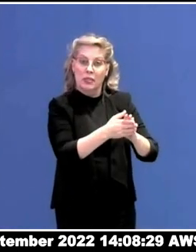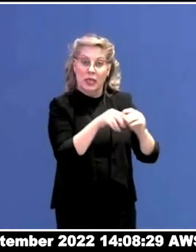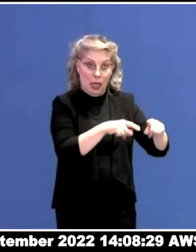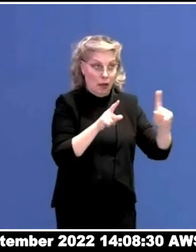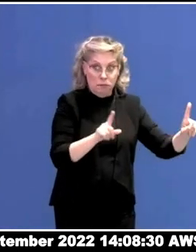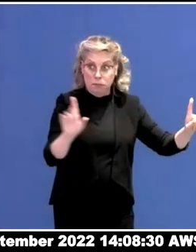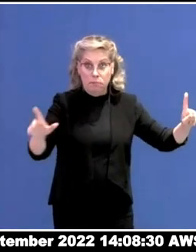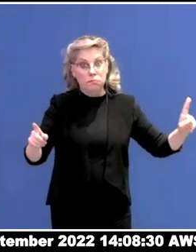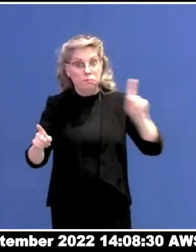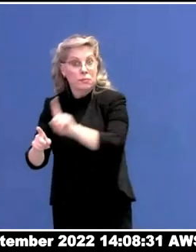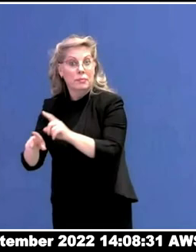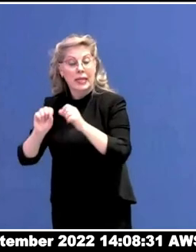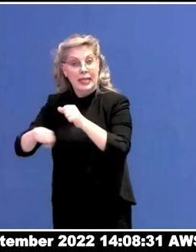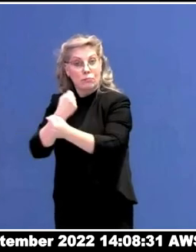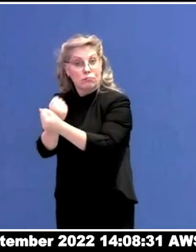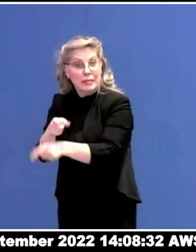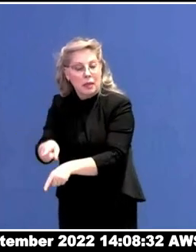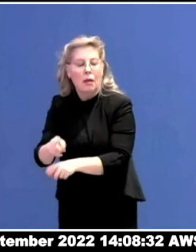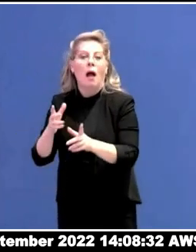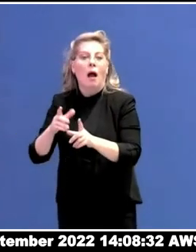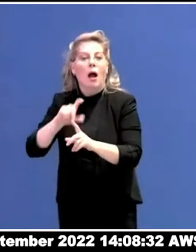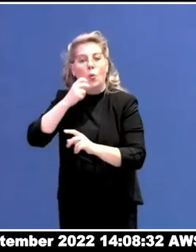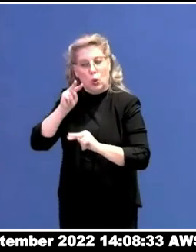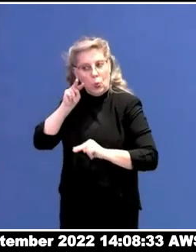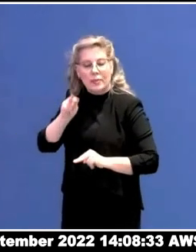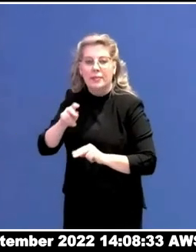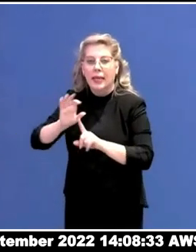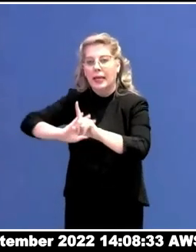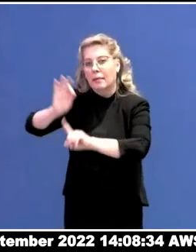What this means for the state, it doesn't have been to a resource-intensive